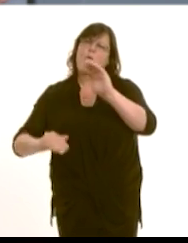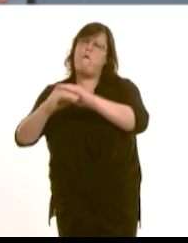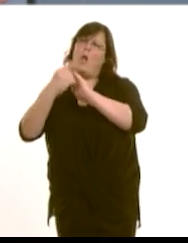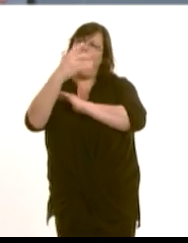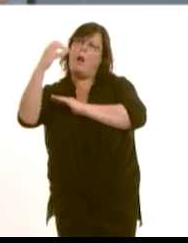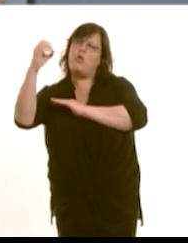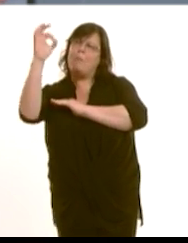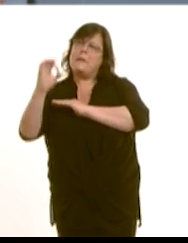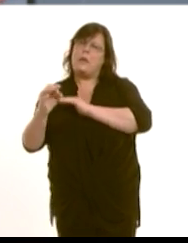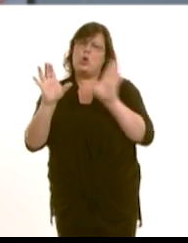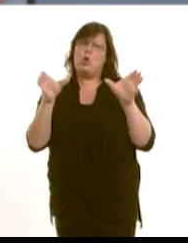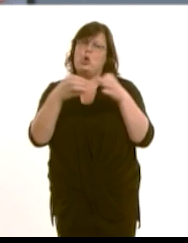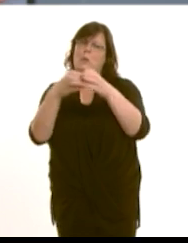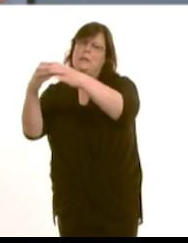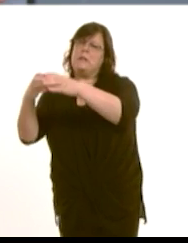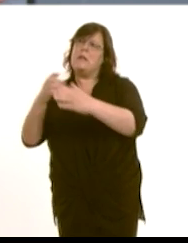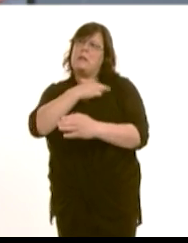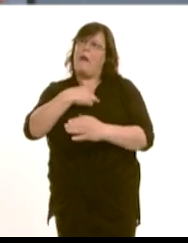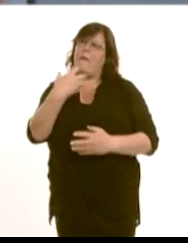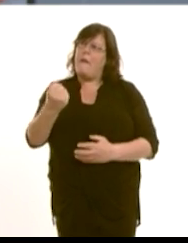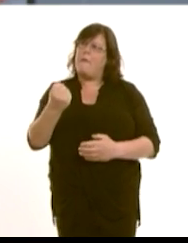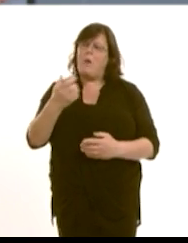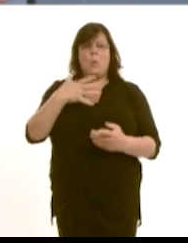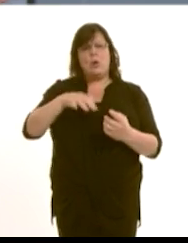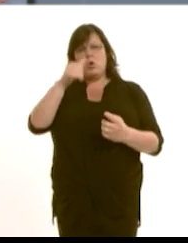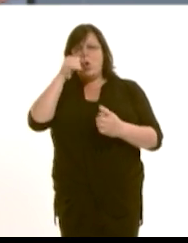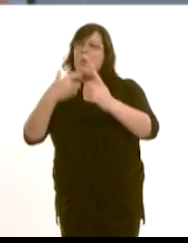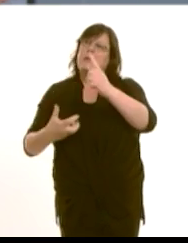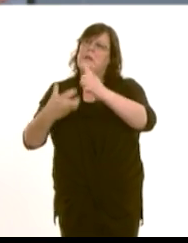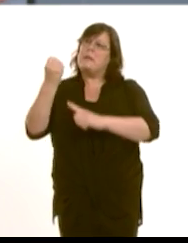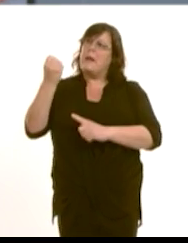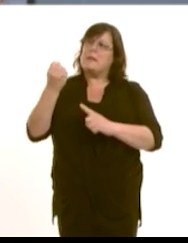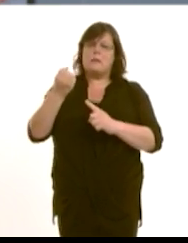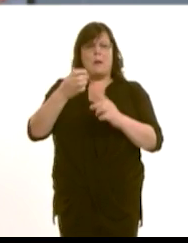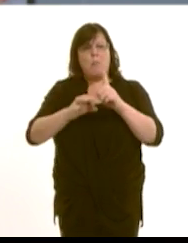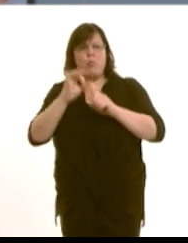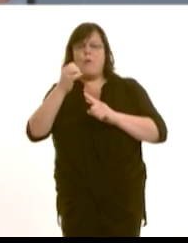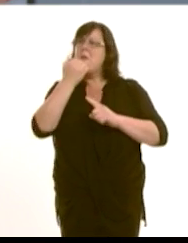Because what is key here is identifying the road to success, in getting the numbers up in the neonatal units.